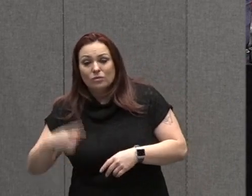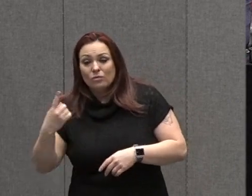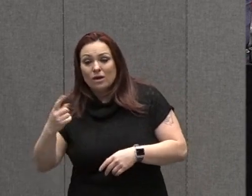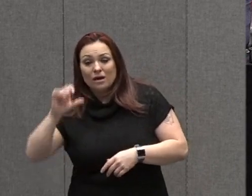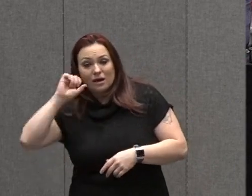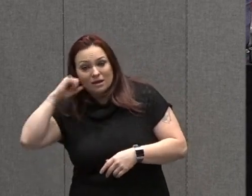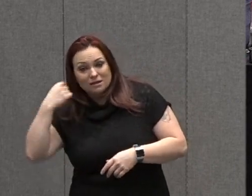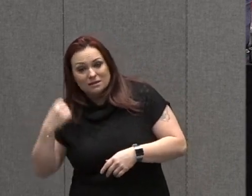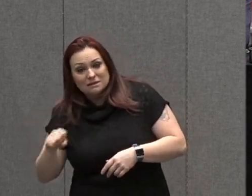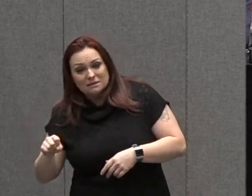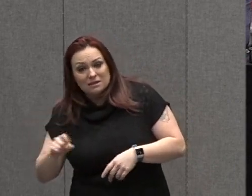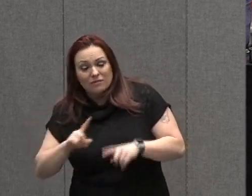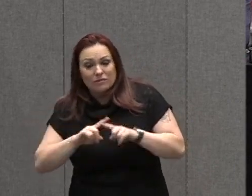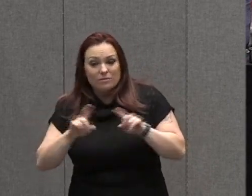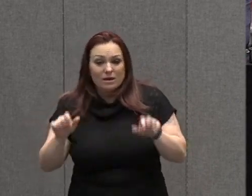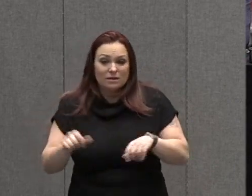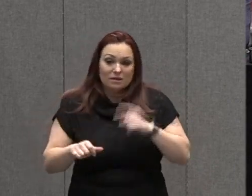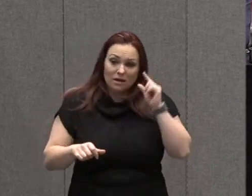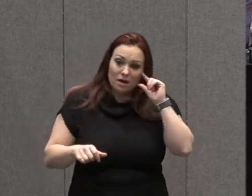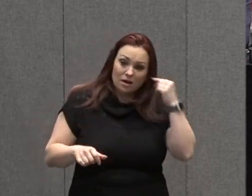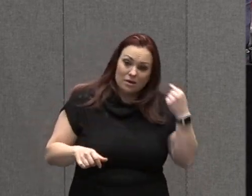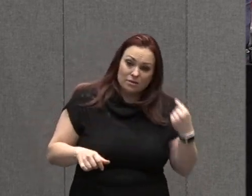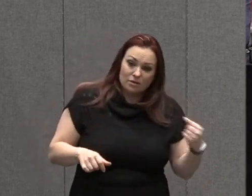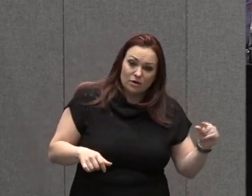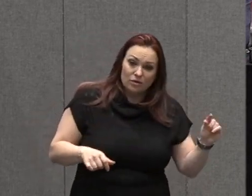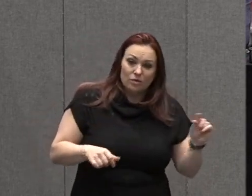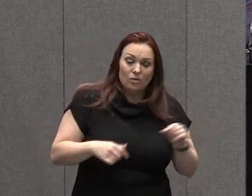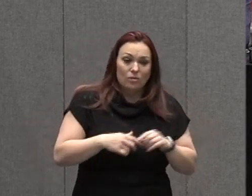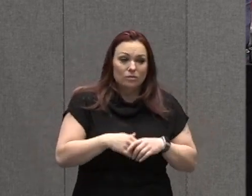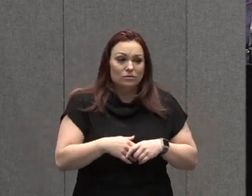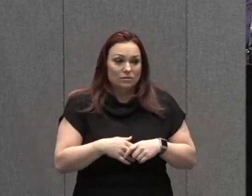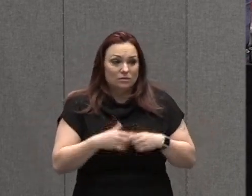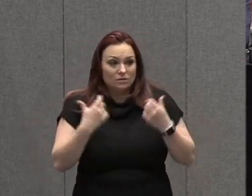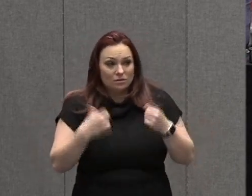One is silver and the other gold. Try it!